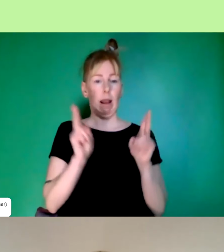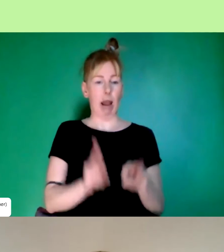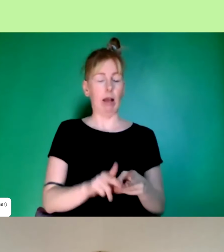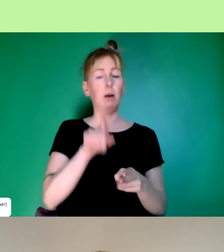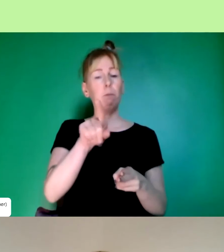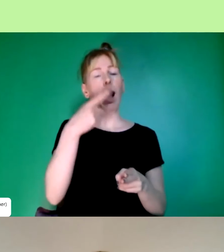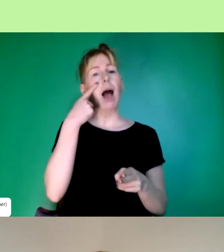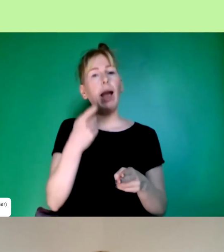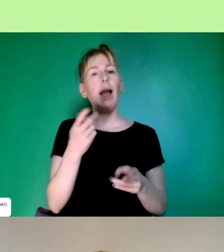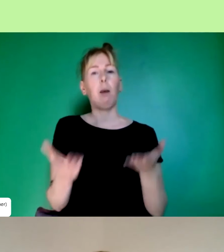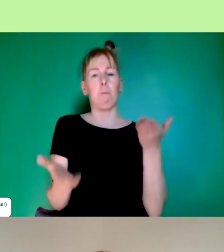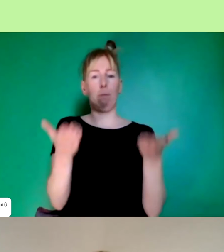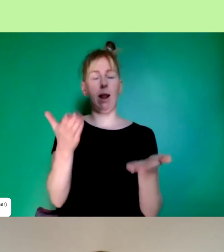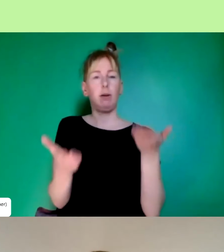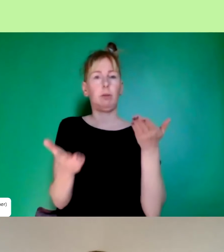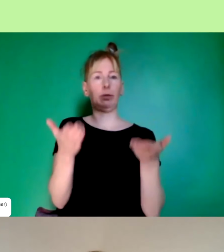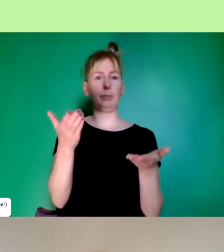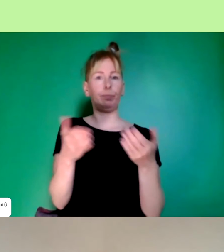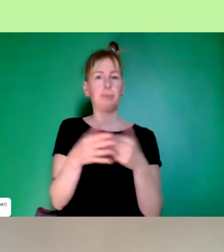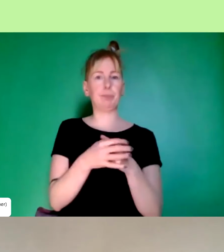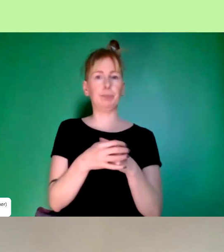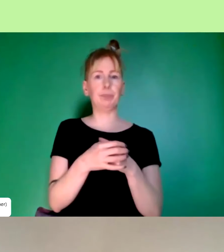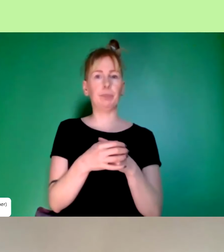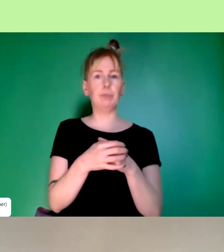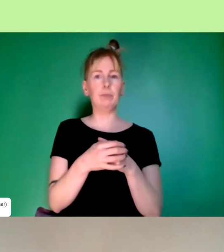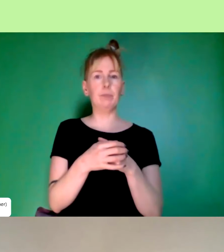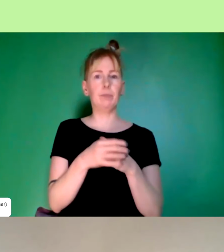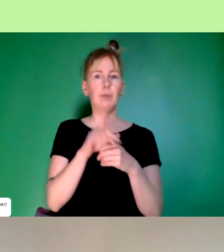You know, and you know, and just building on that, but the ethics are still there, alive